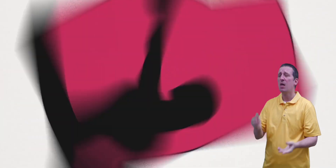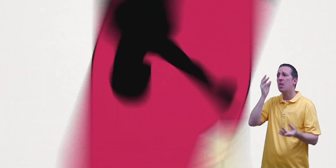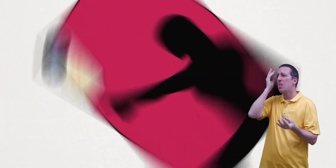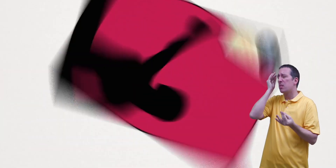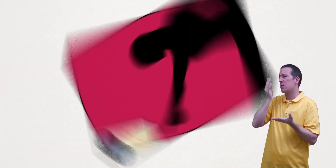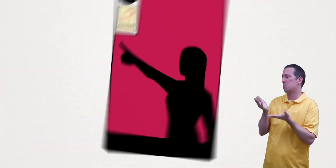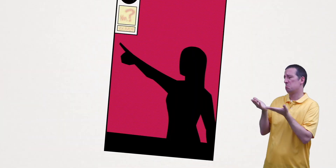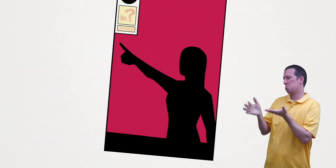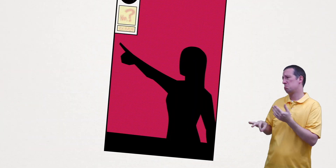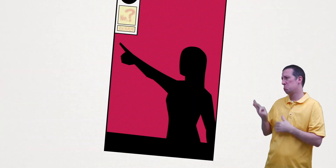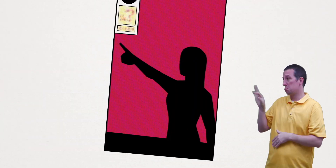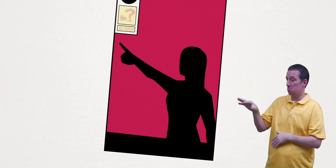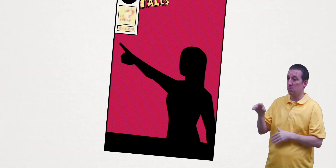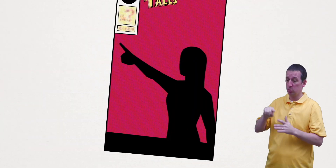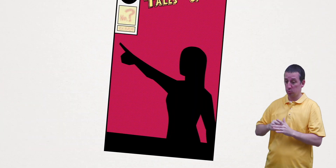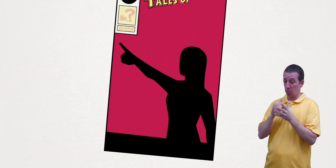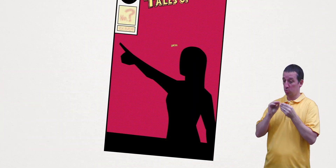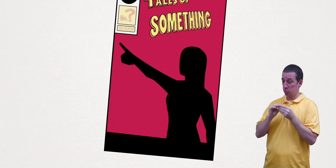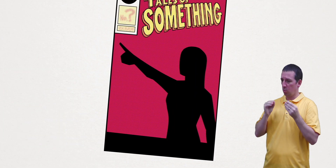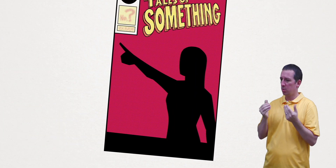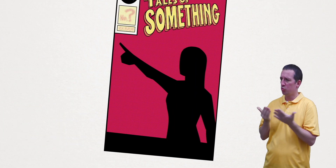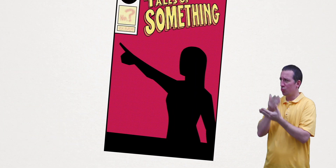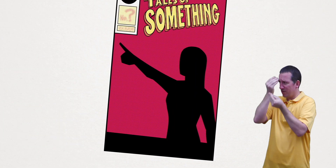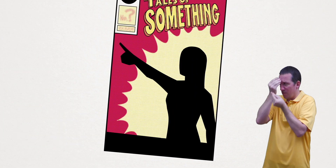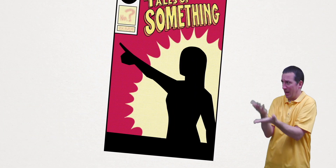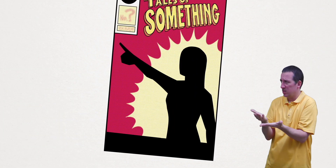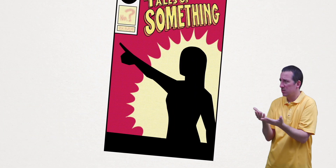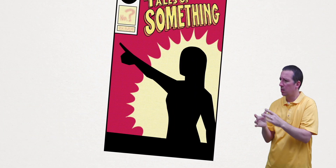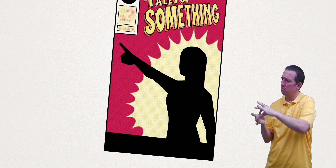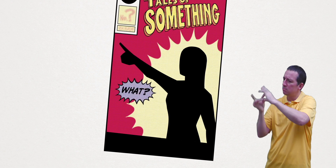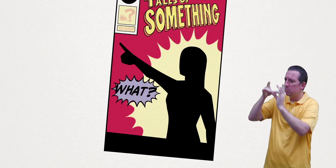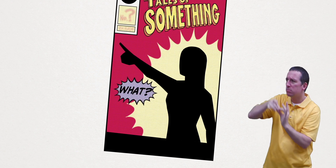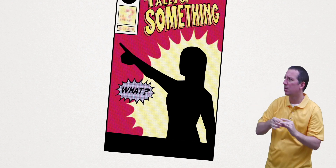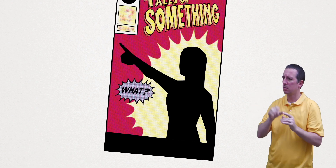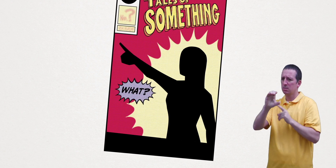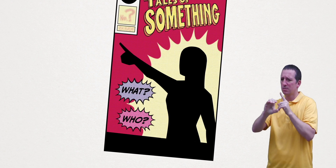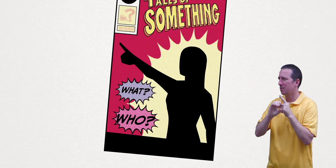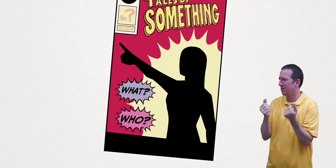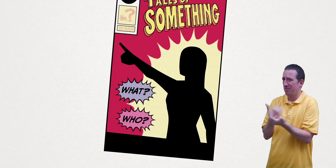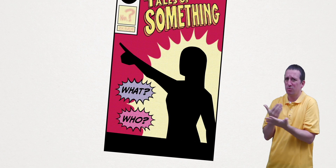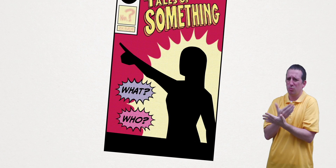Tim: Yeah. Think of it this way. When you start a story, everything is new.